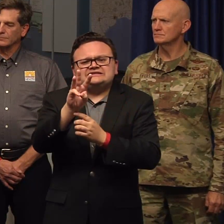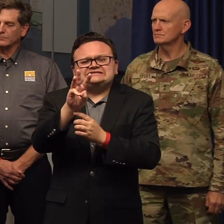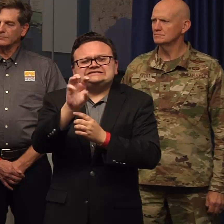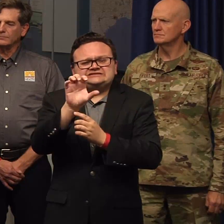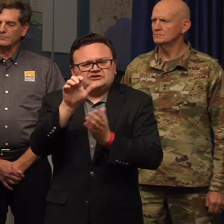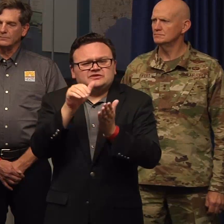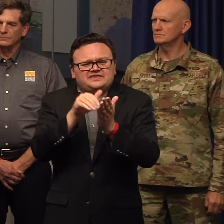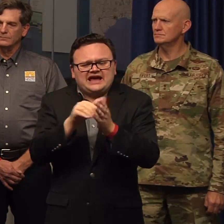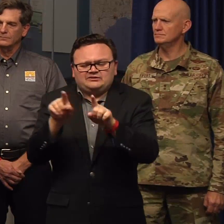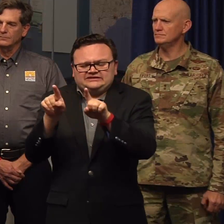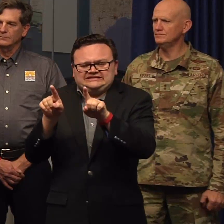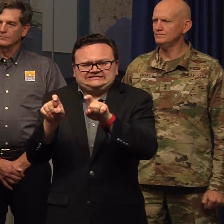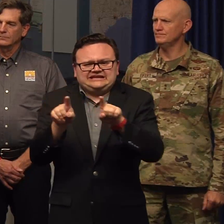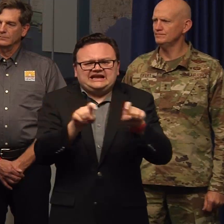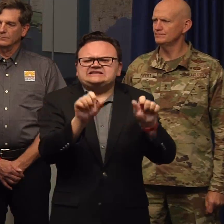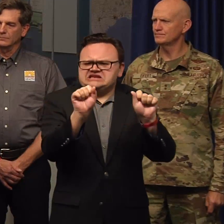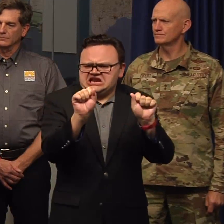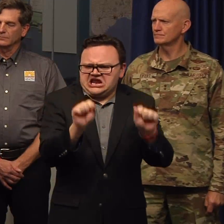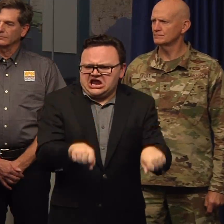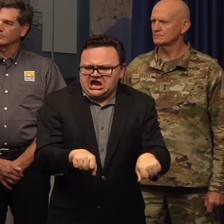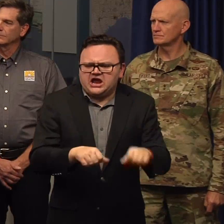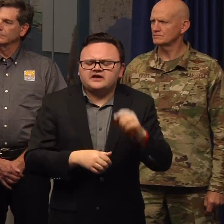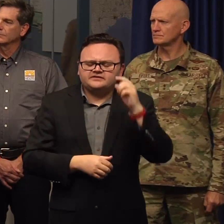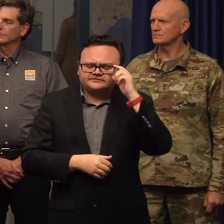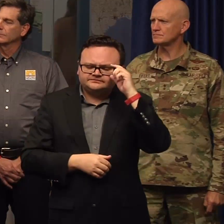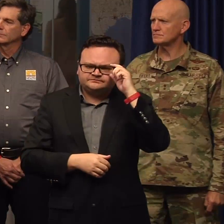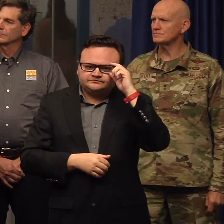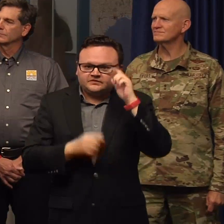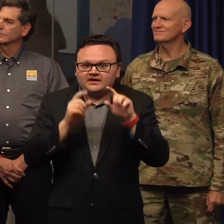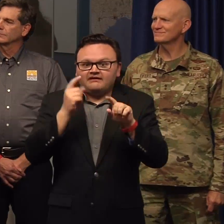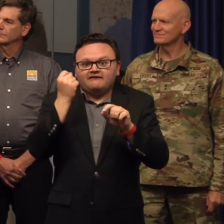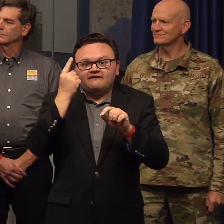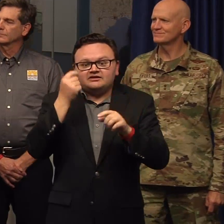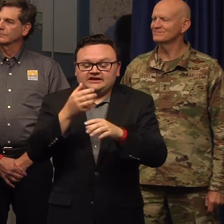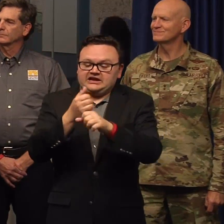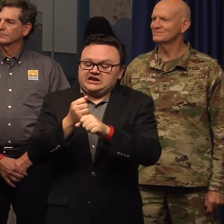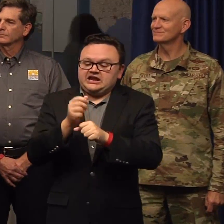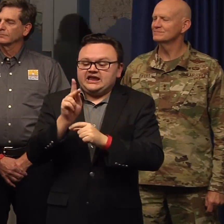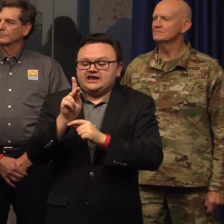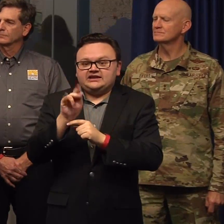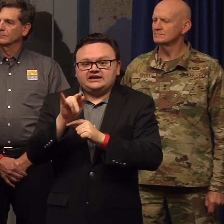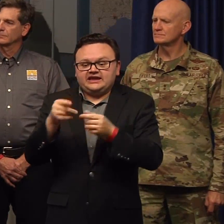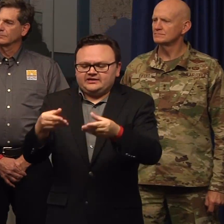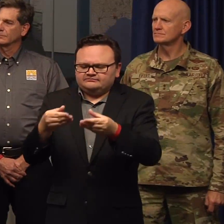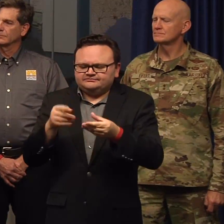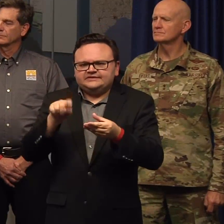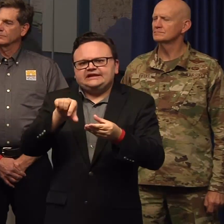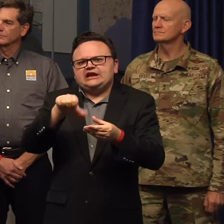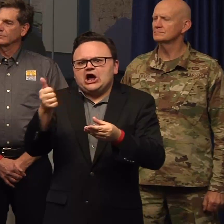TESTS.THE TOTAL FOR 2500 KITS IS OVER 600,000 INDIVIDUAL